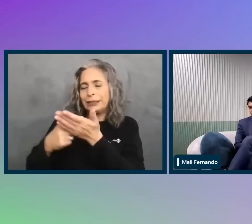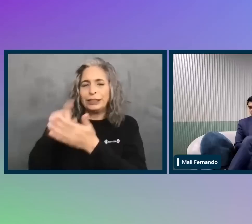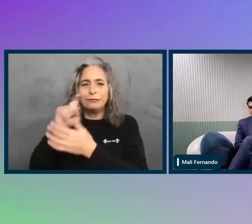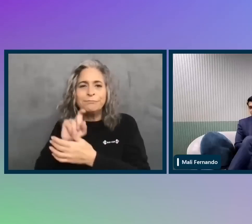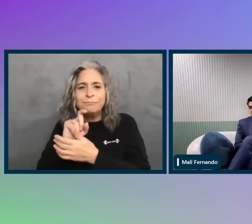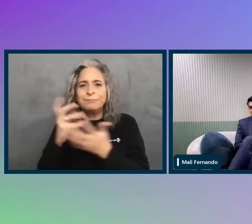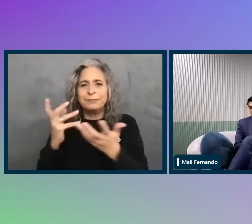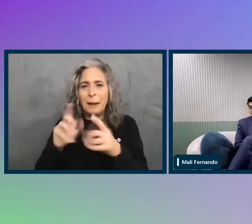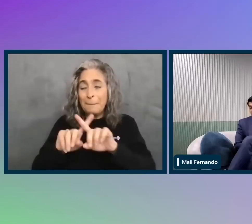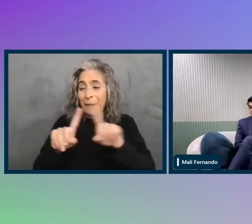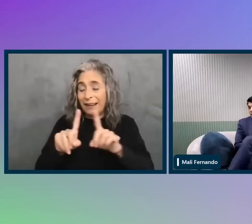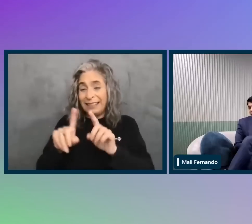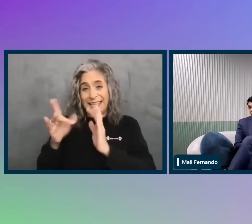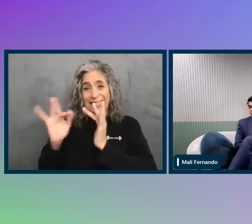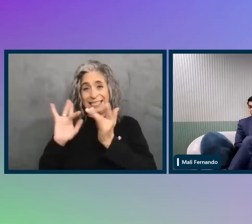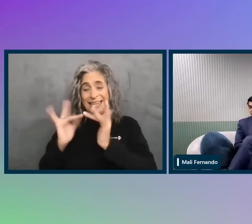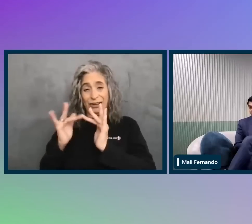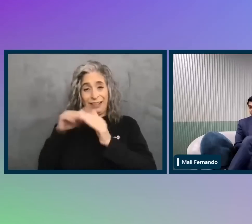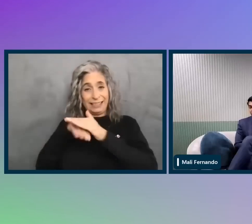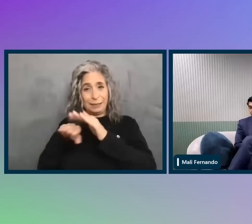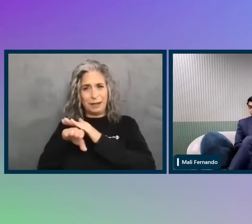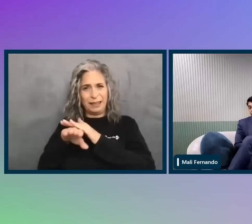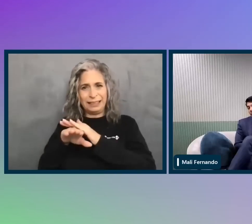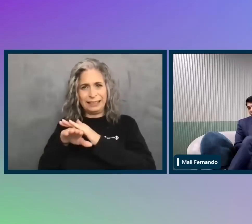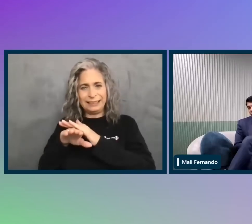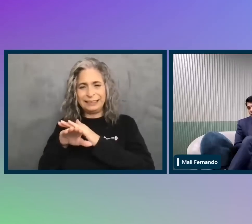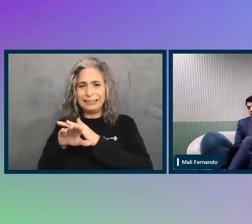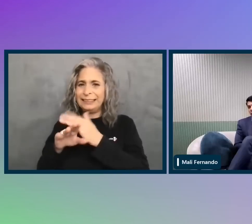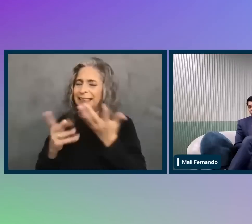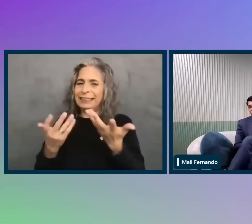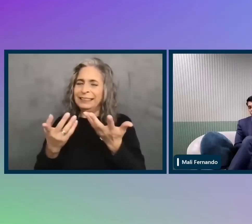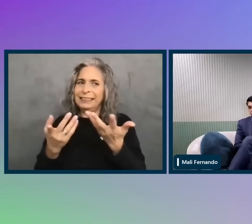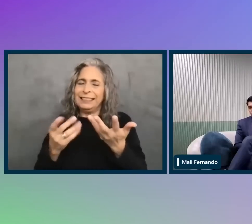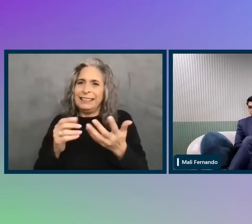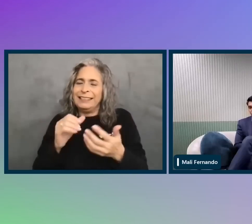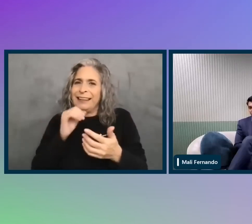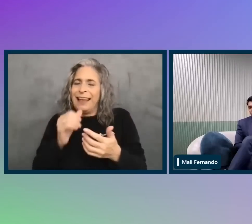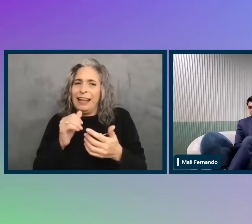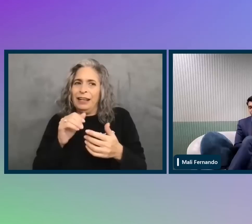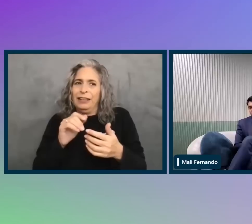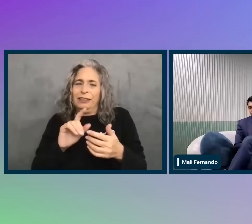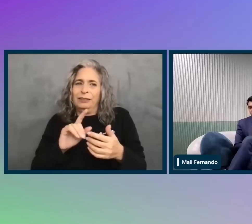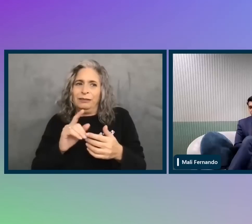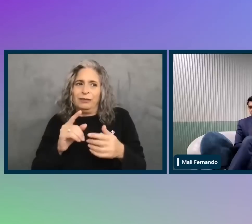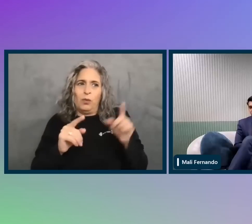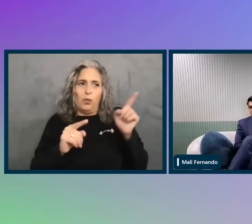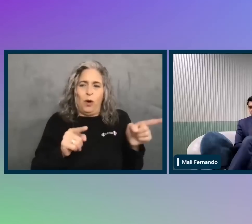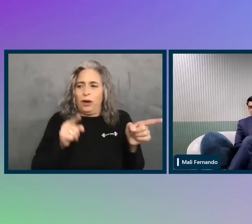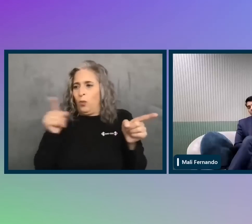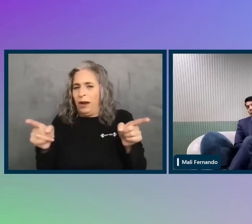Digital accessibility in some ways is quite binary. If you're saying you believe in good disability inclusion,